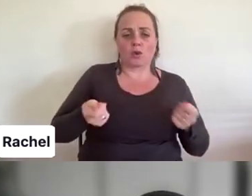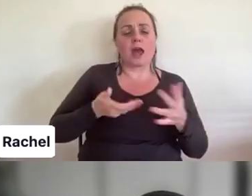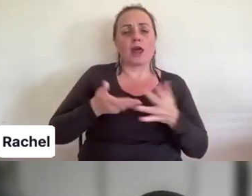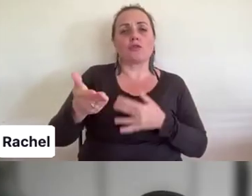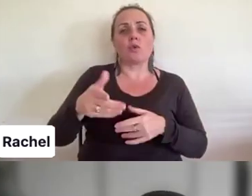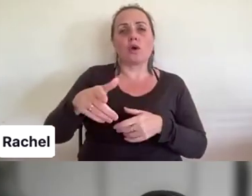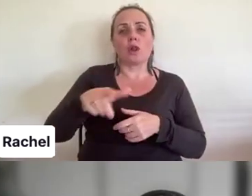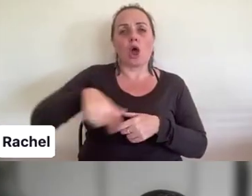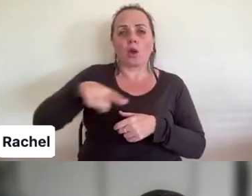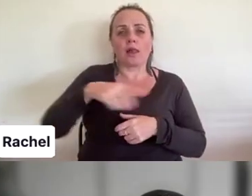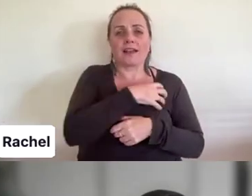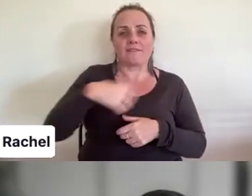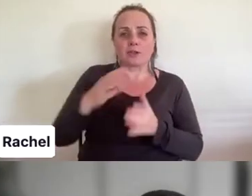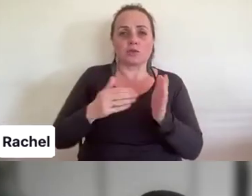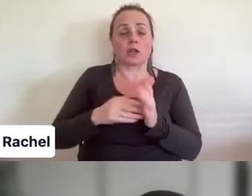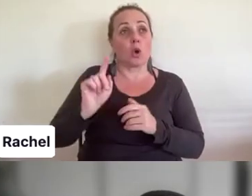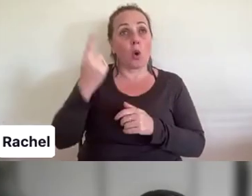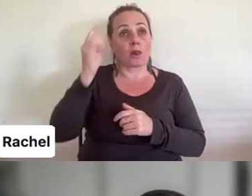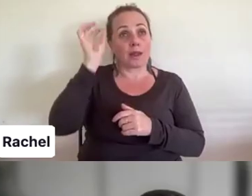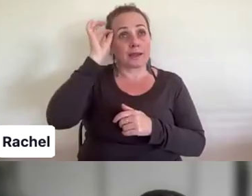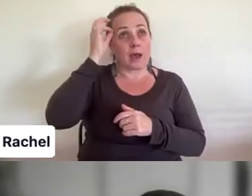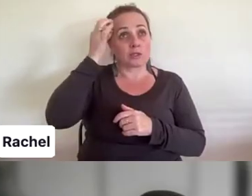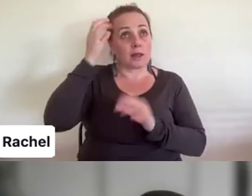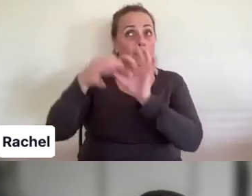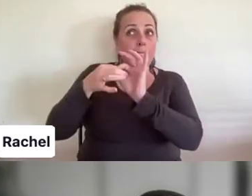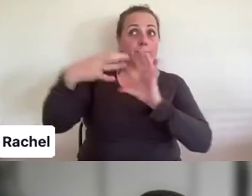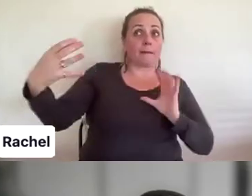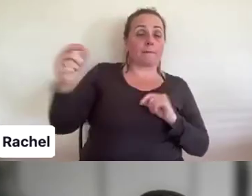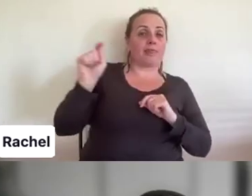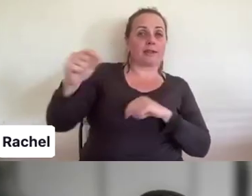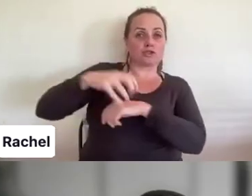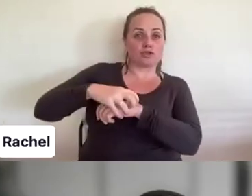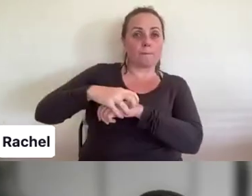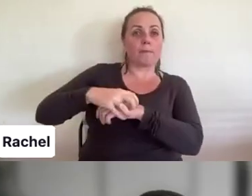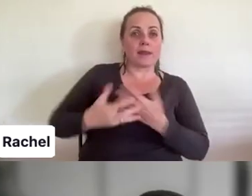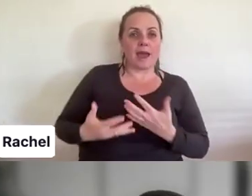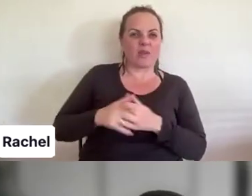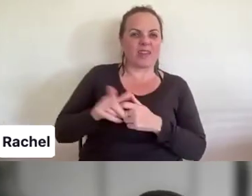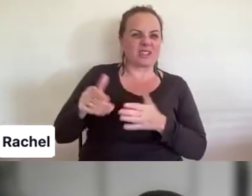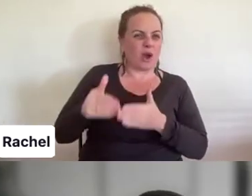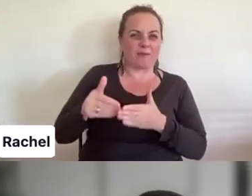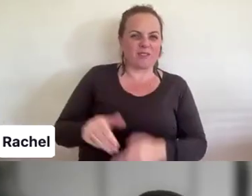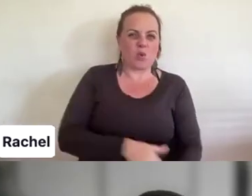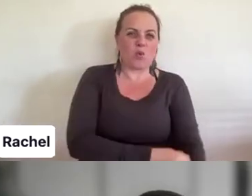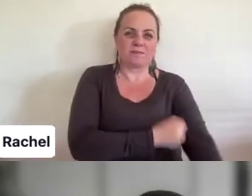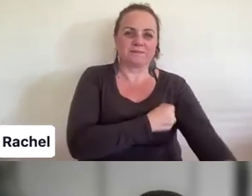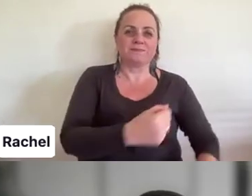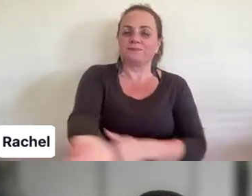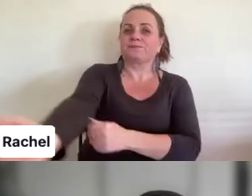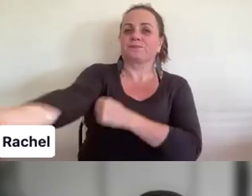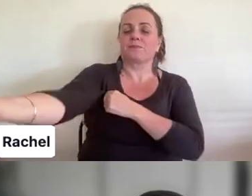Auckland Council has left Local Government New Zealand, which doesn't help. So there's nothing